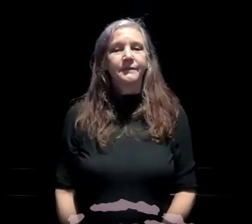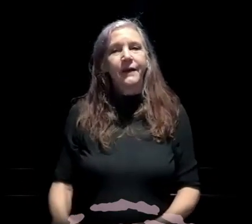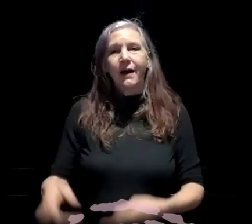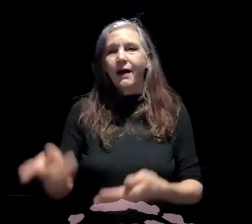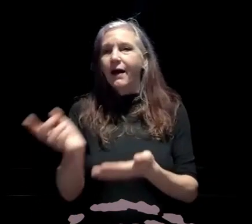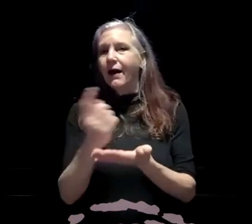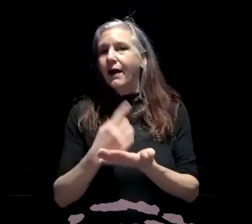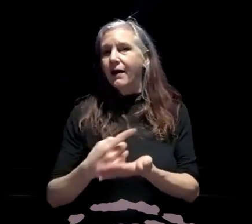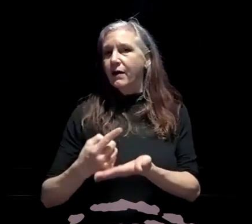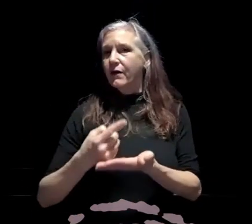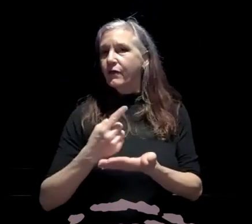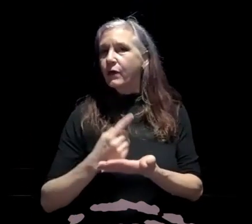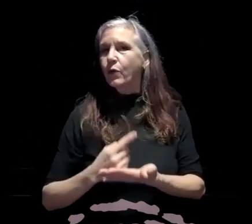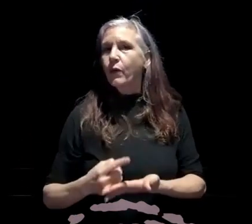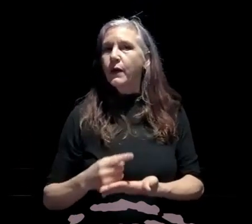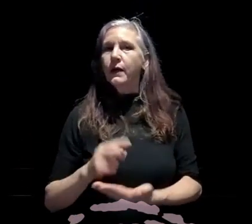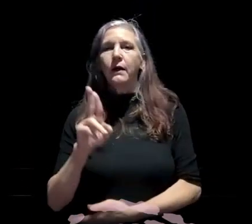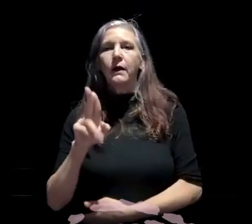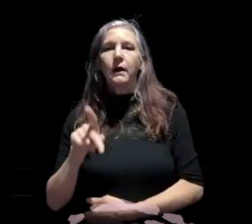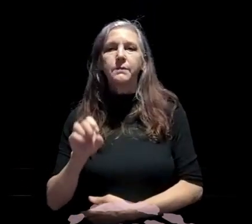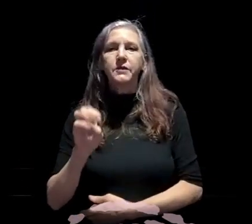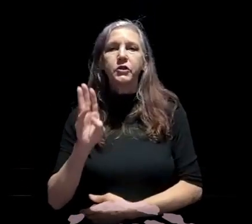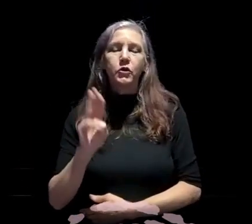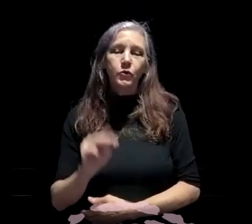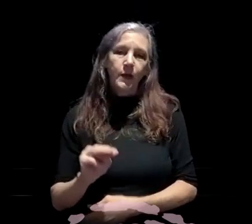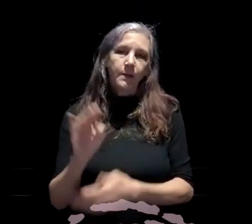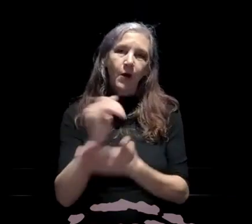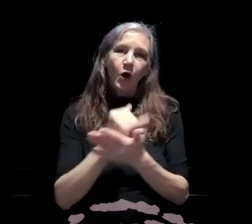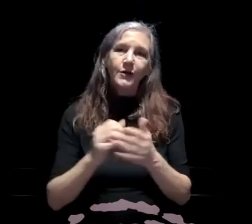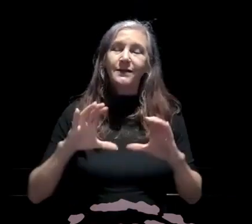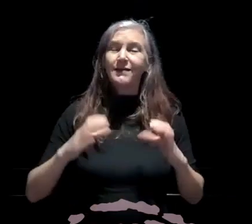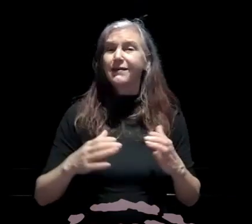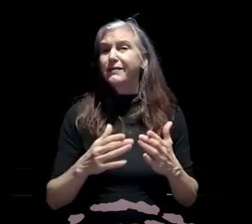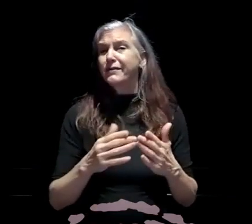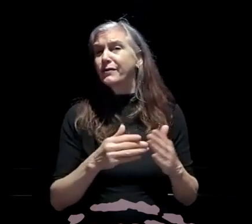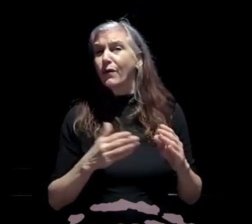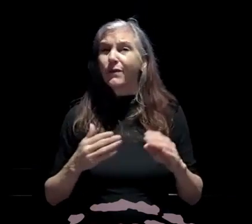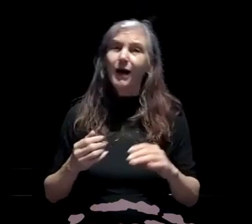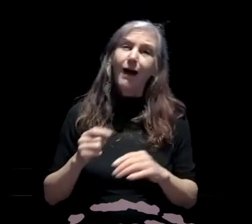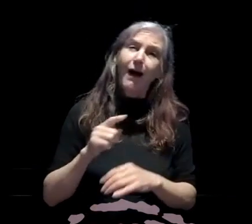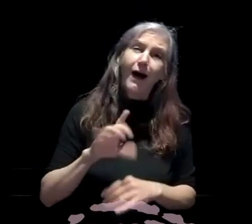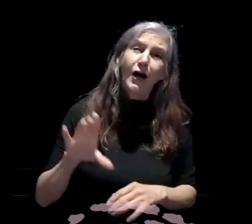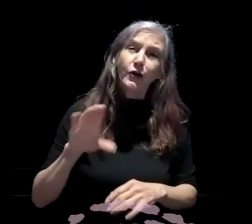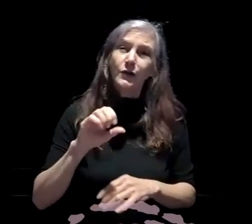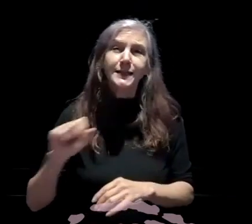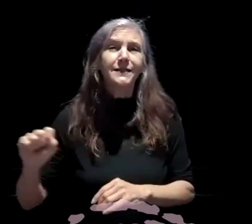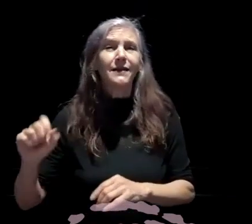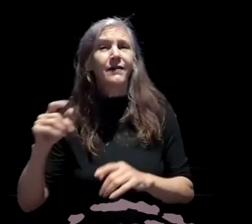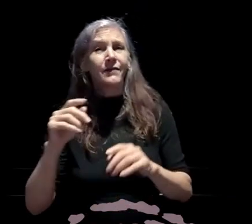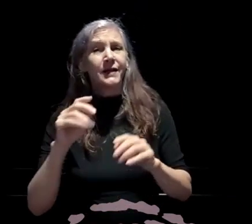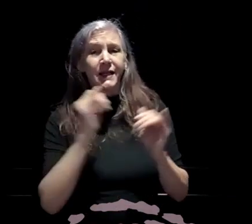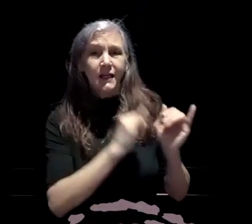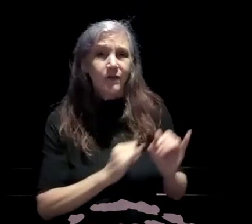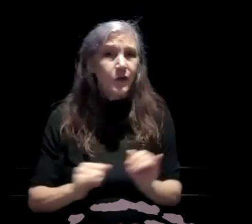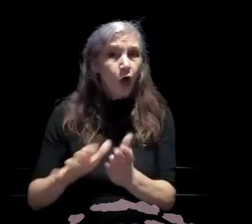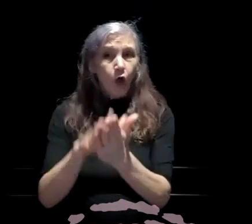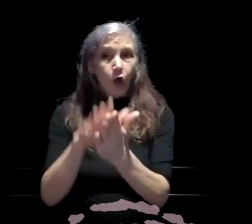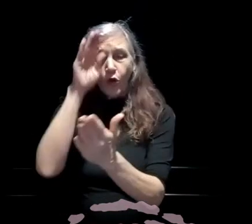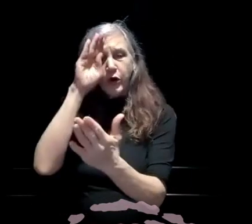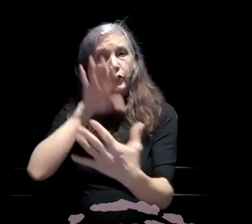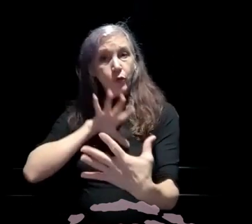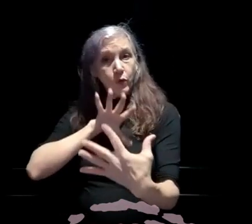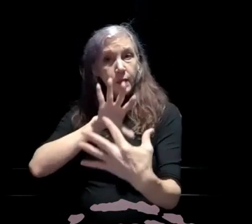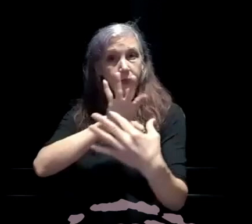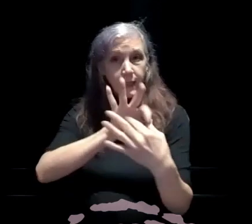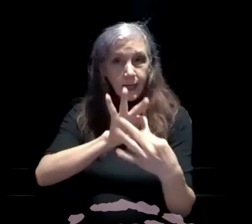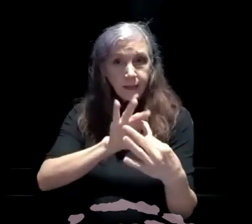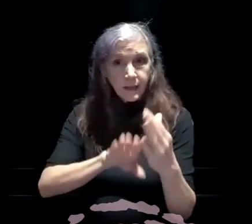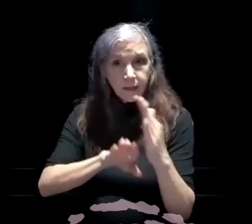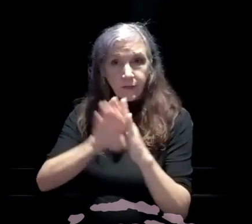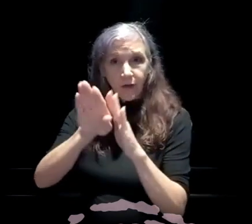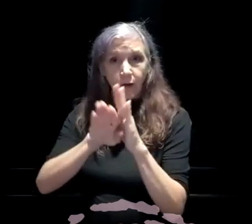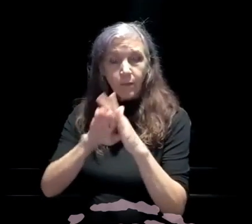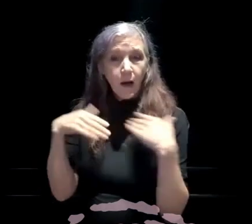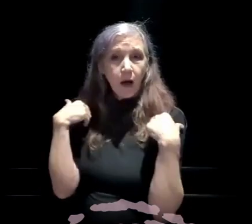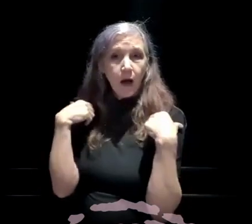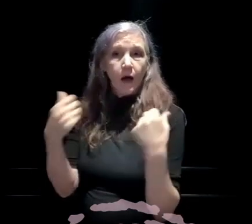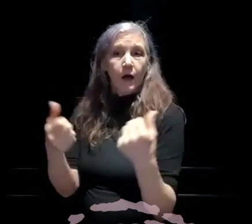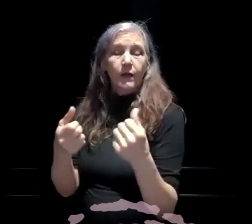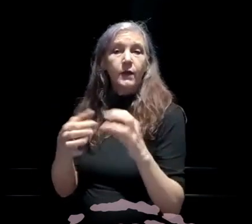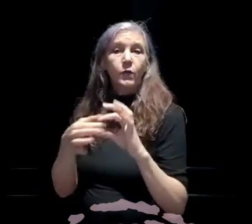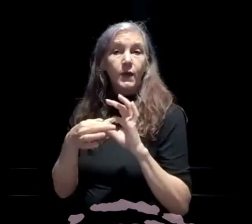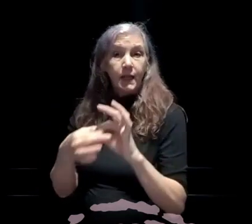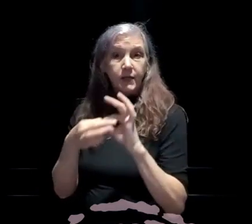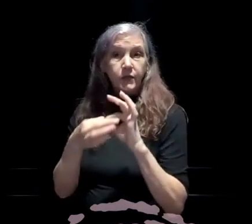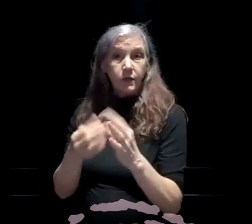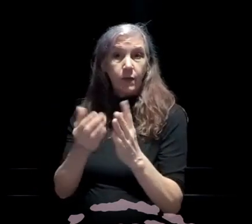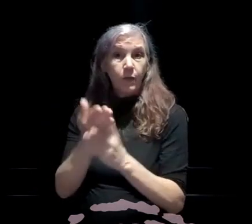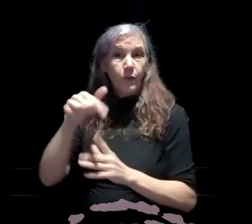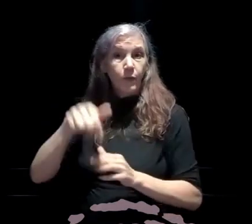Every week in upstream arts classes. There are hundreds. Of individuals learning to connect and develop healthy relationships through this kind of play.